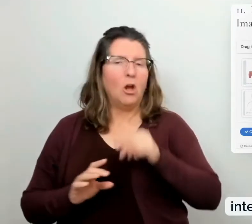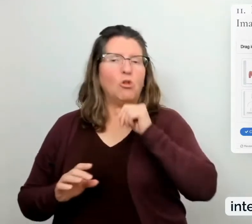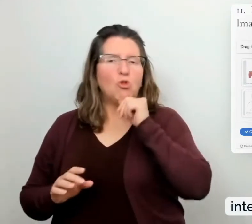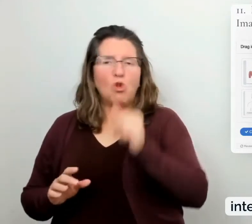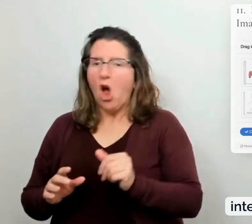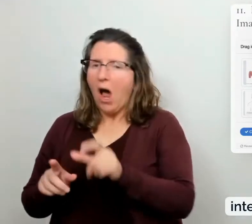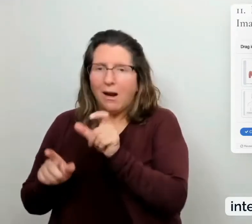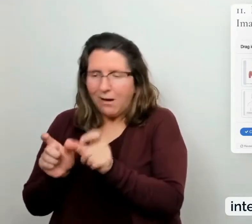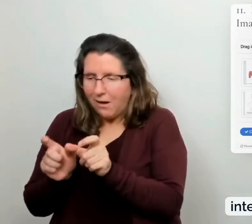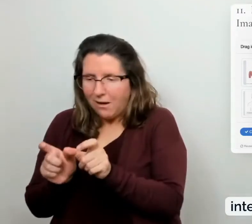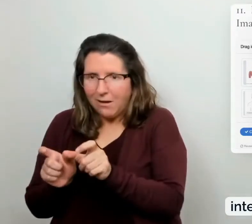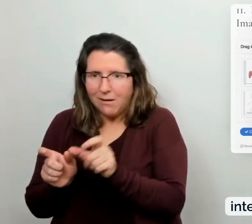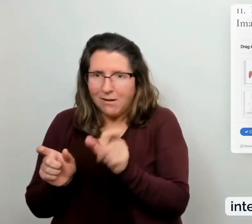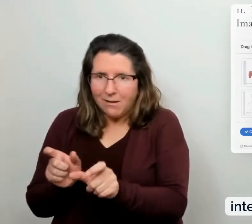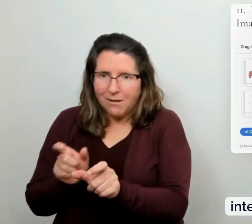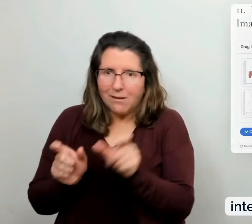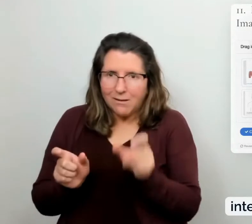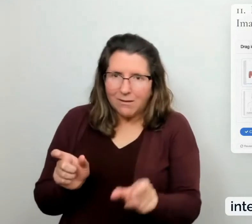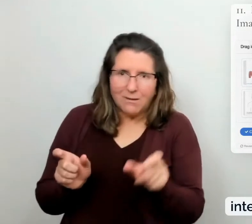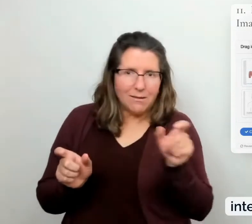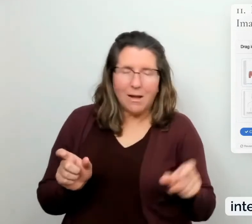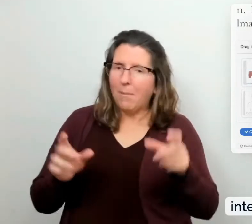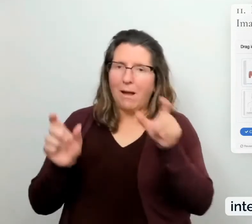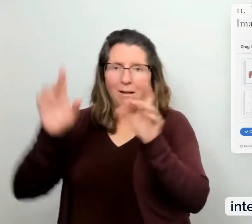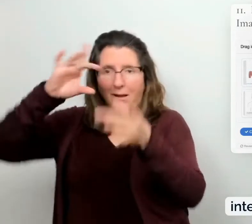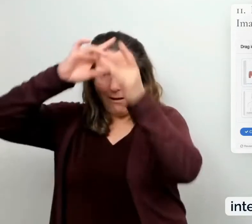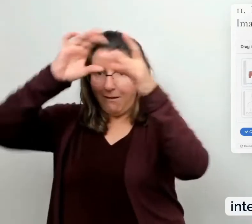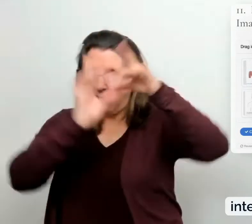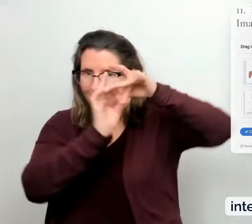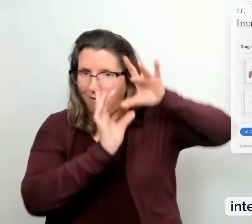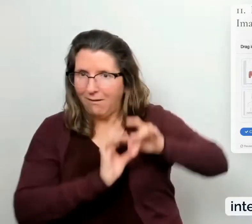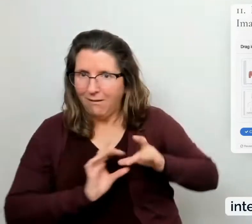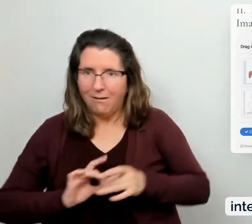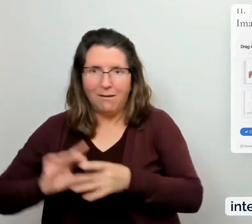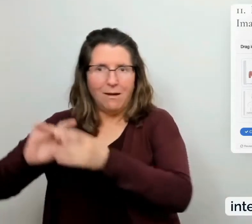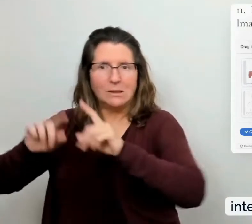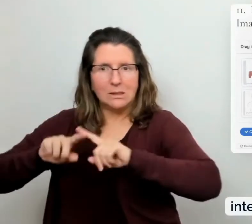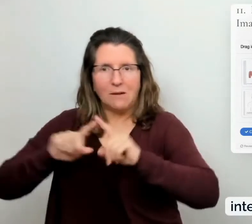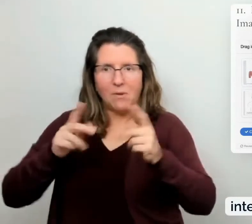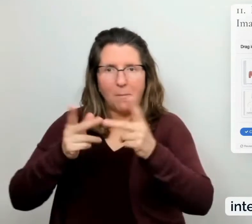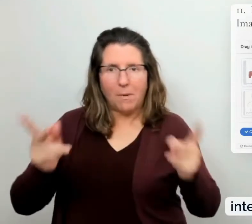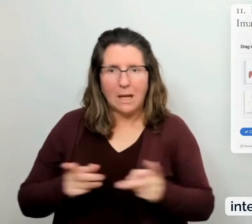This has the advantage of making the text interactive and non-linear.